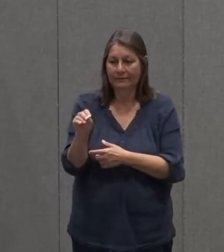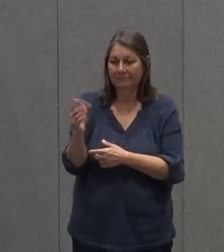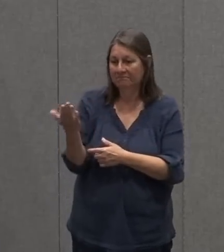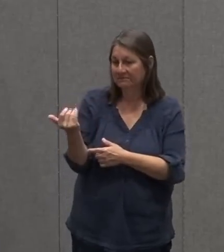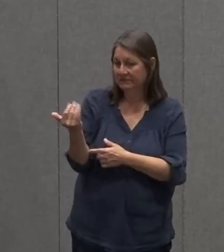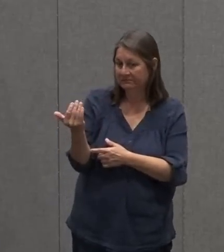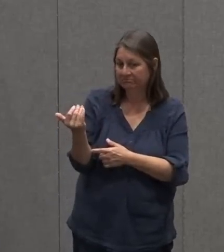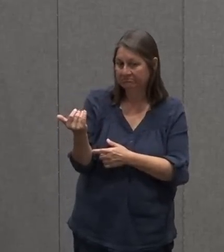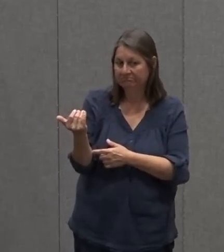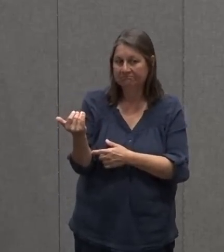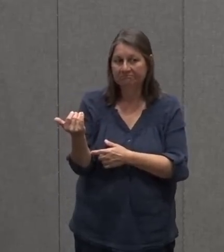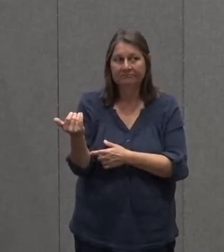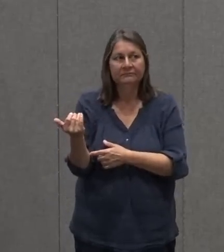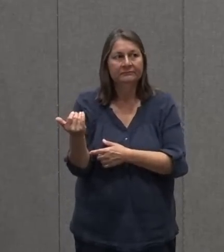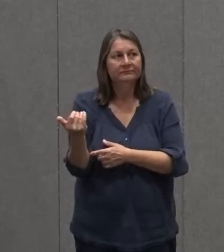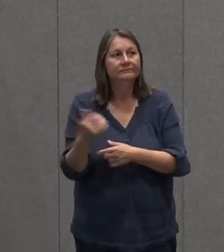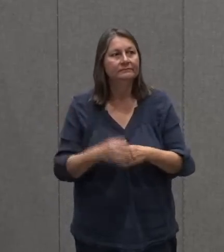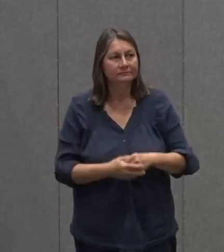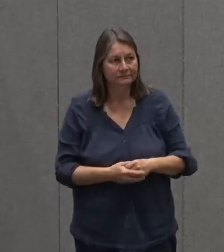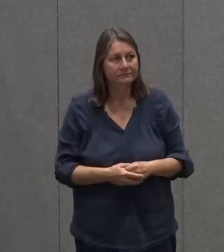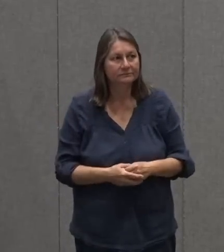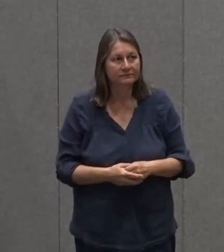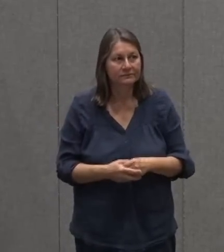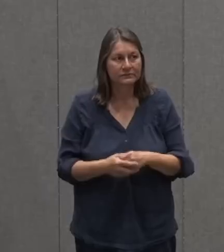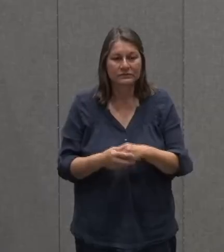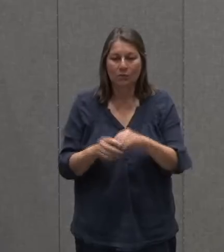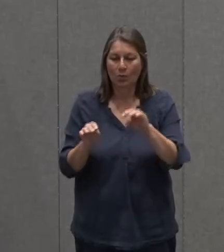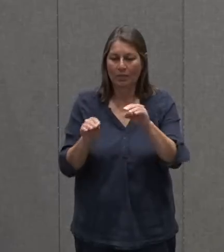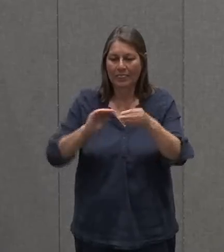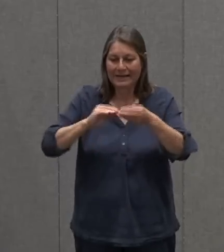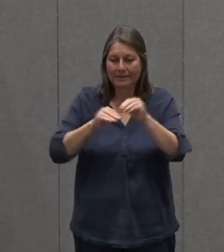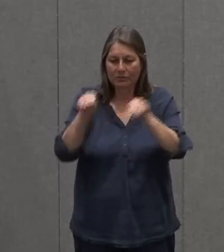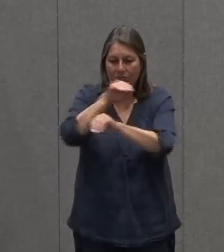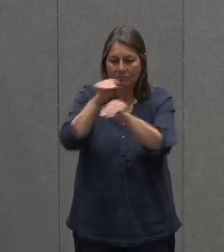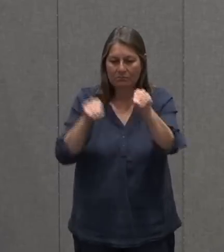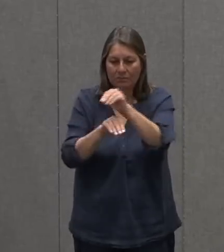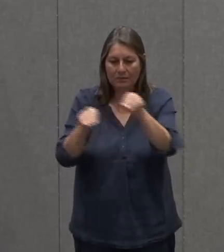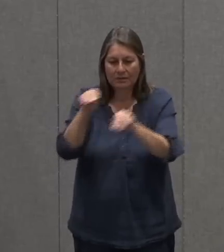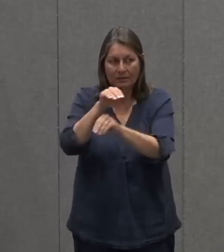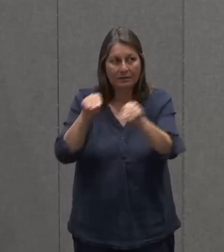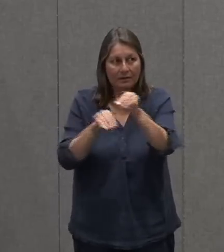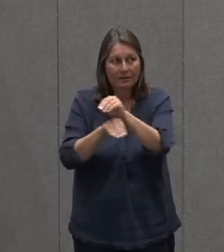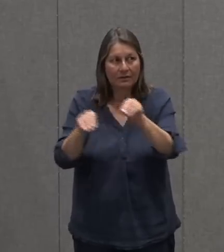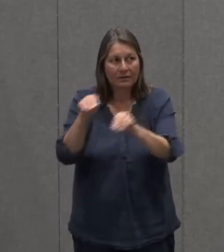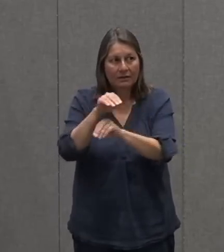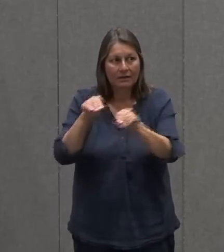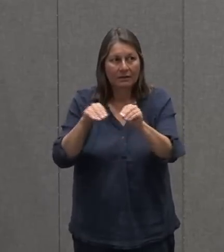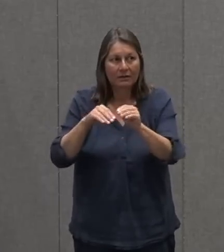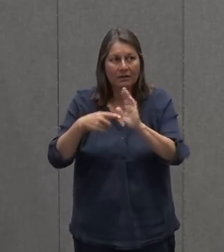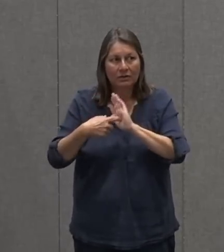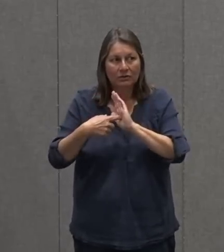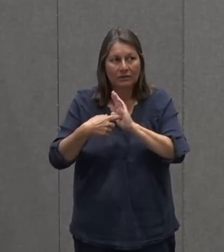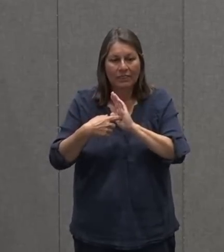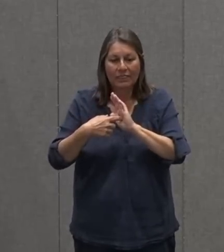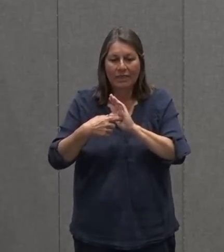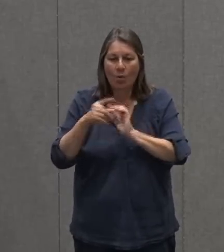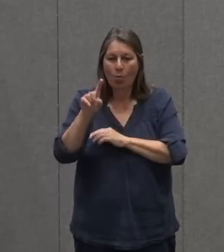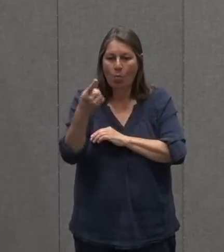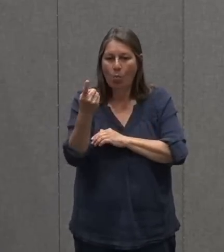That's true. So, I kind of changed interchangeably did the way that the ones were in the equation